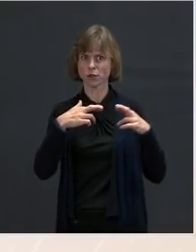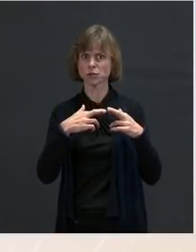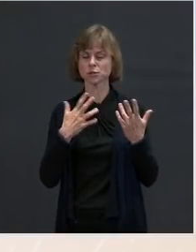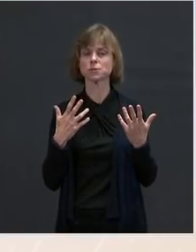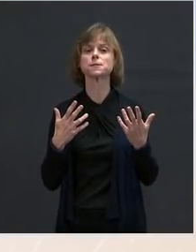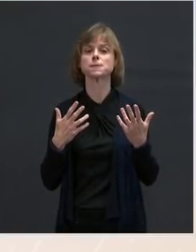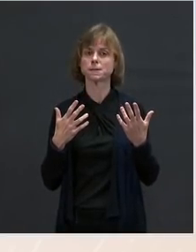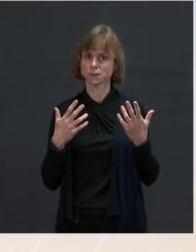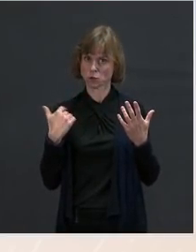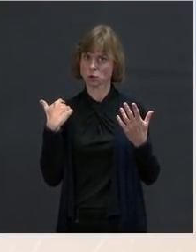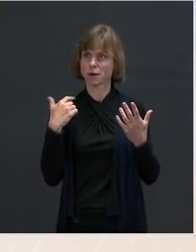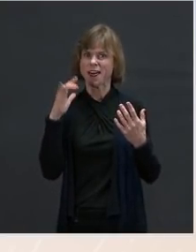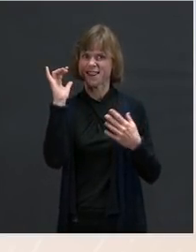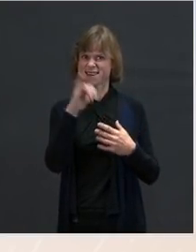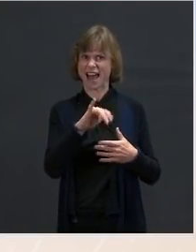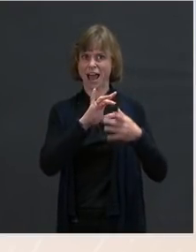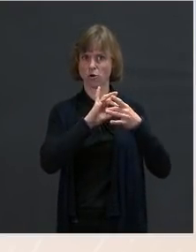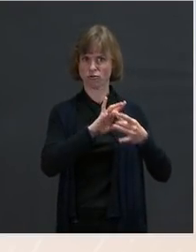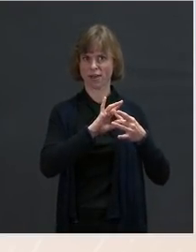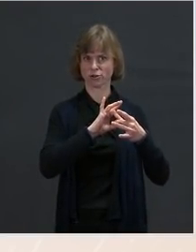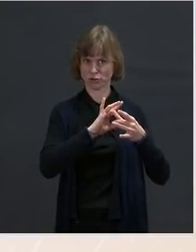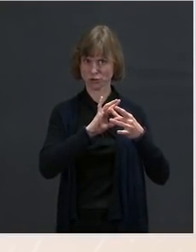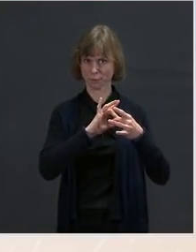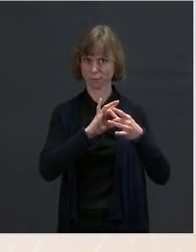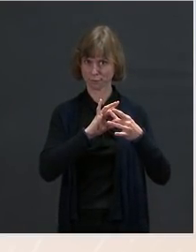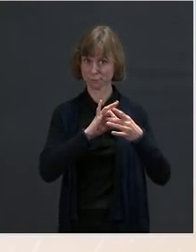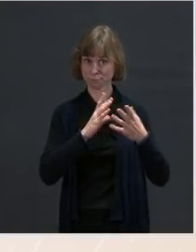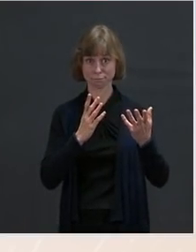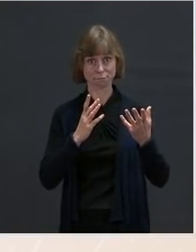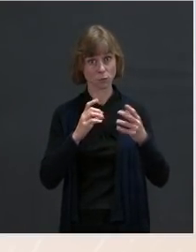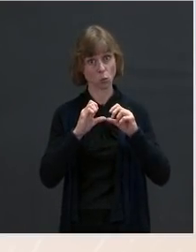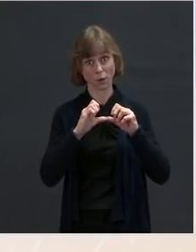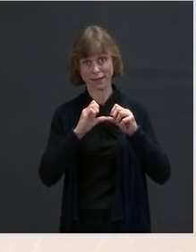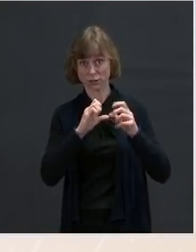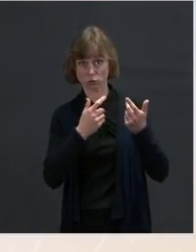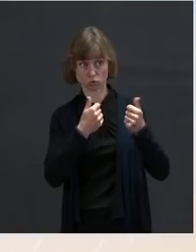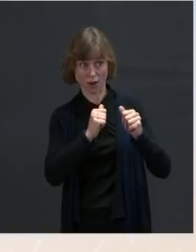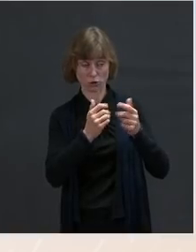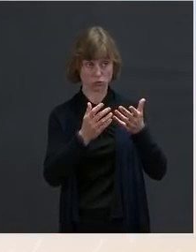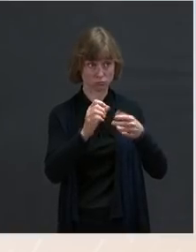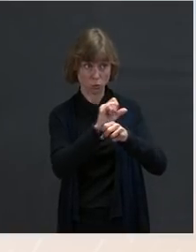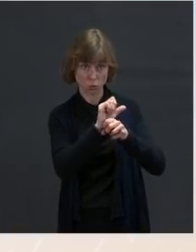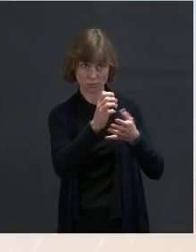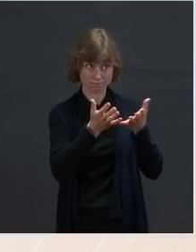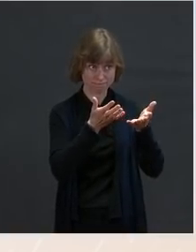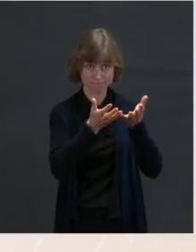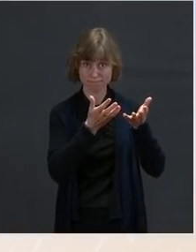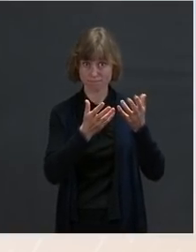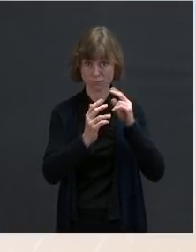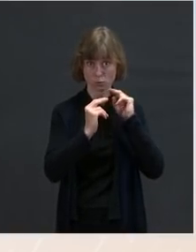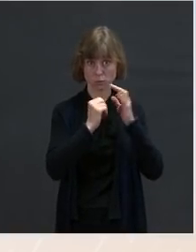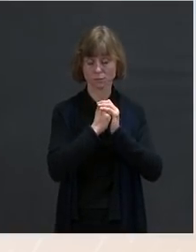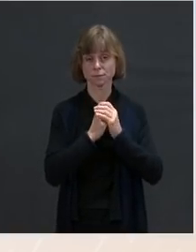that we will continue to work with them on. Go ahead. The Press: Tonight, the President is participating